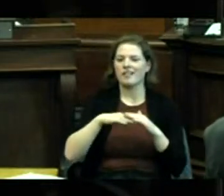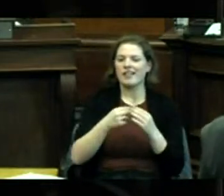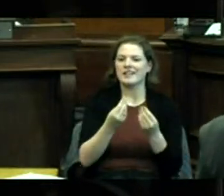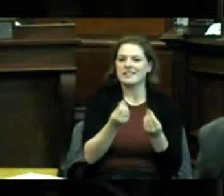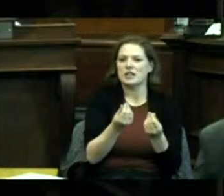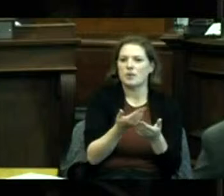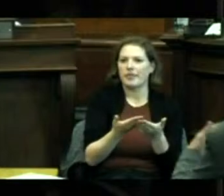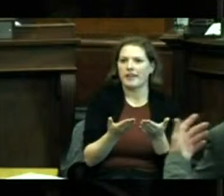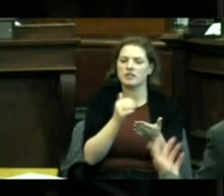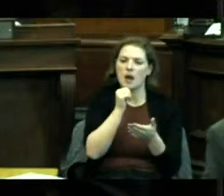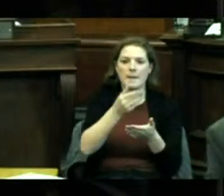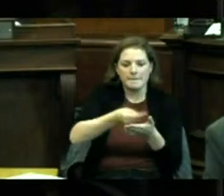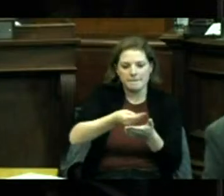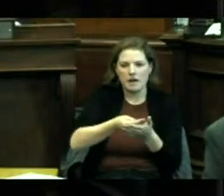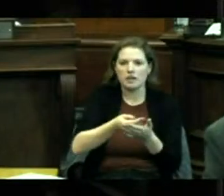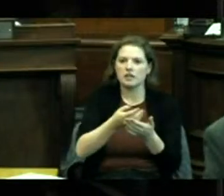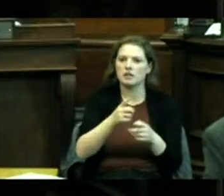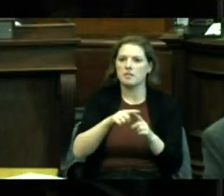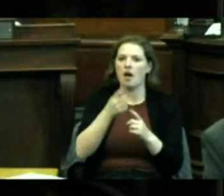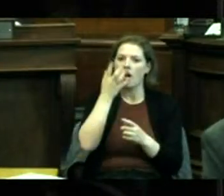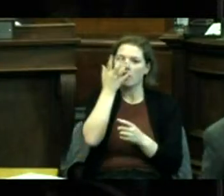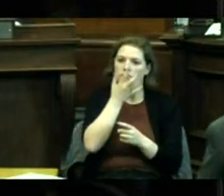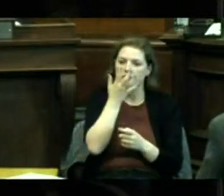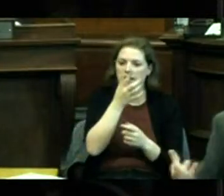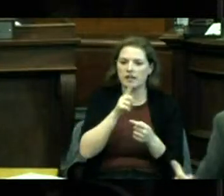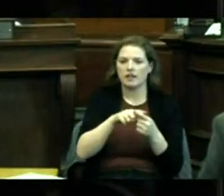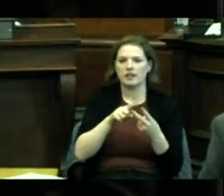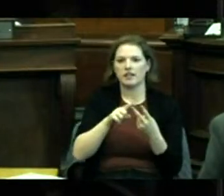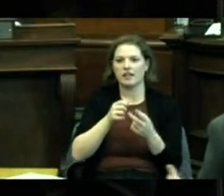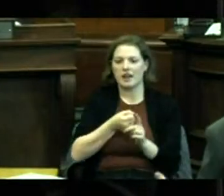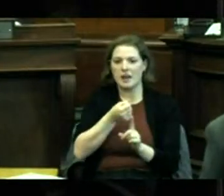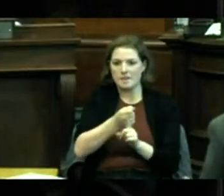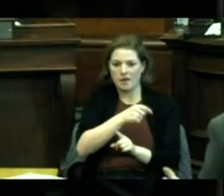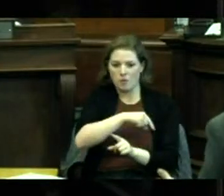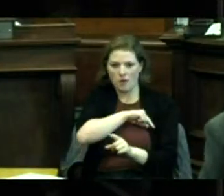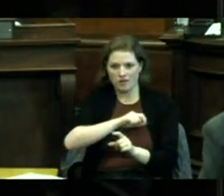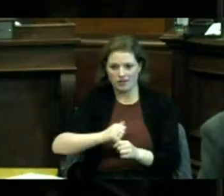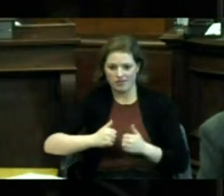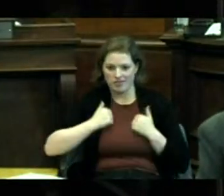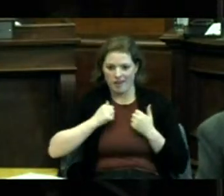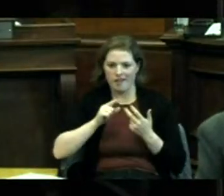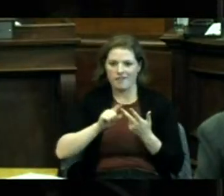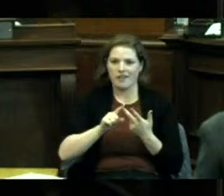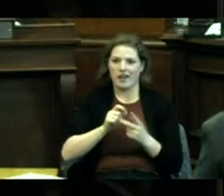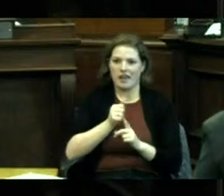pros and cons for other less tangible things than money.